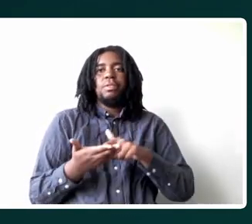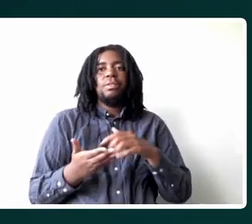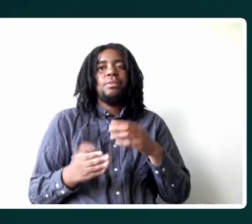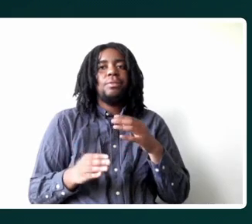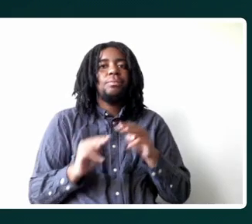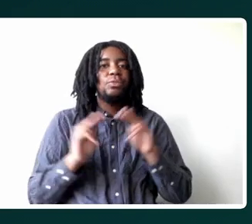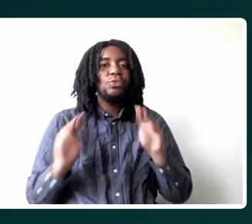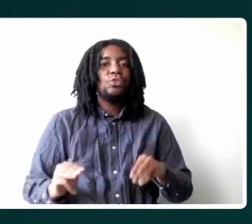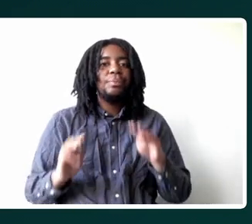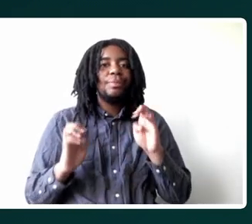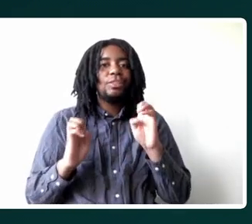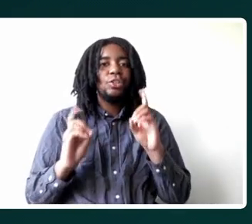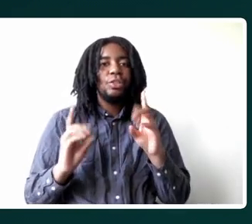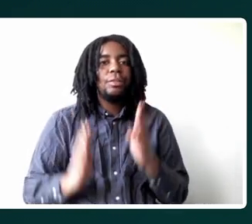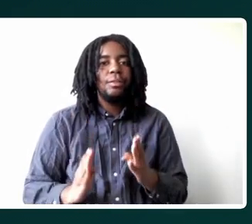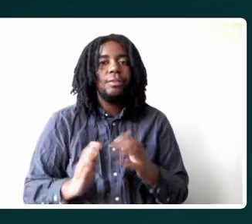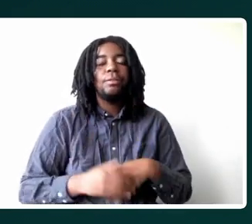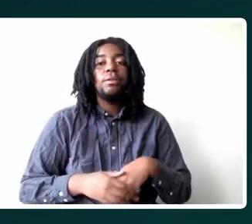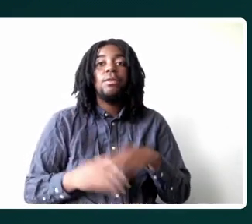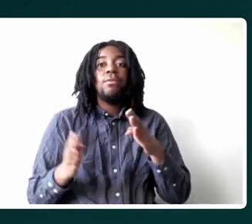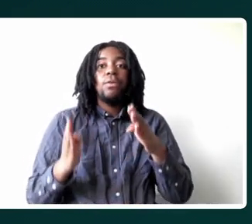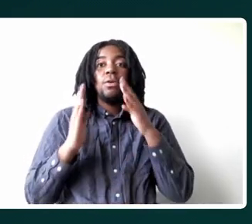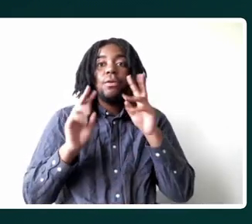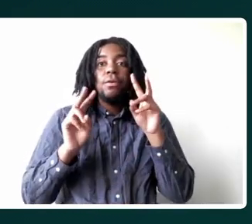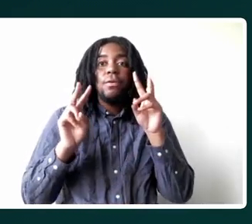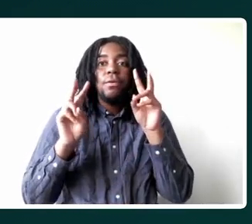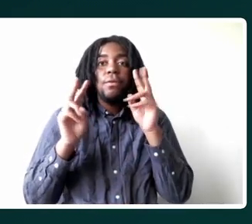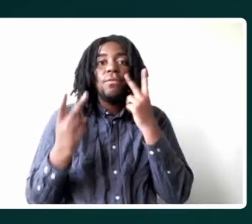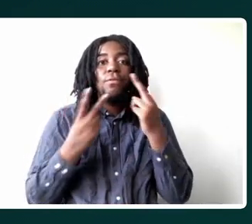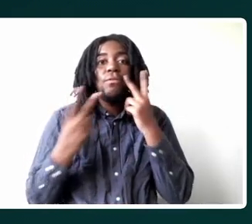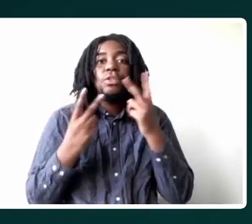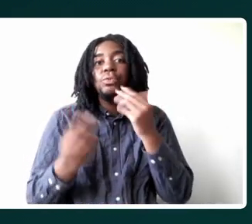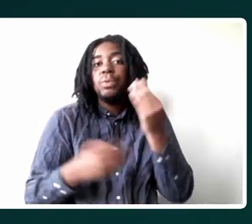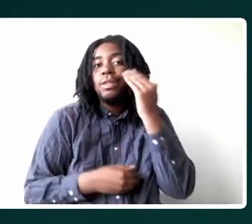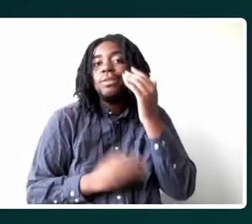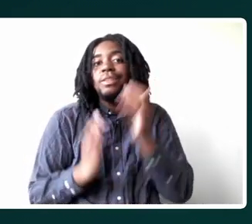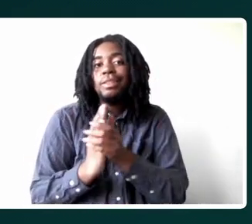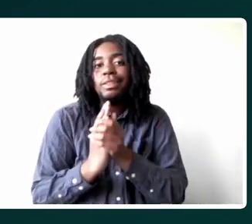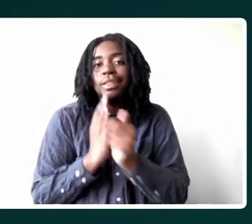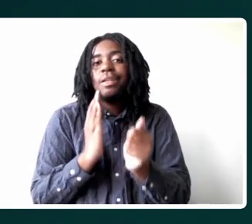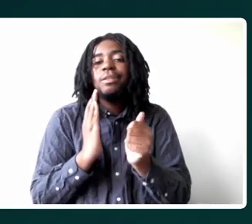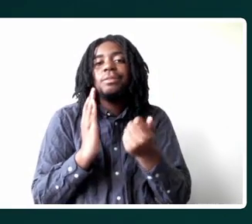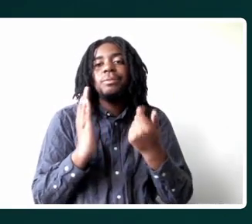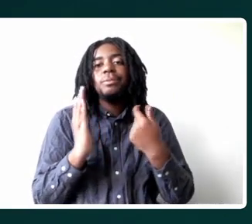skills and asking questions to foster close looking, we show that anyone can interpret art